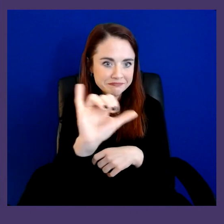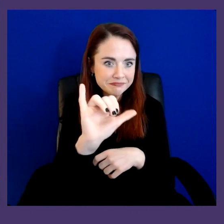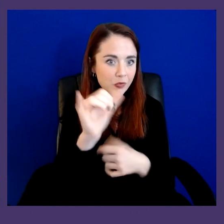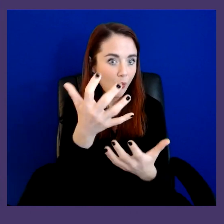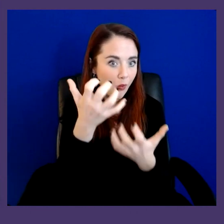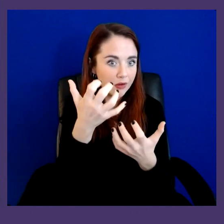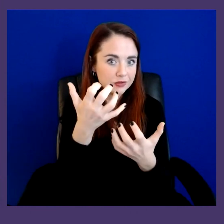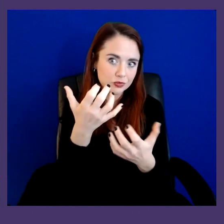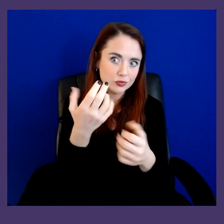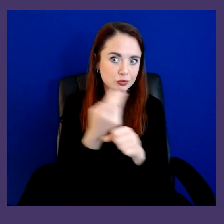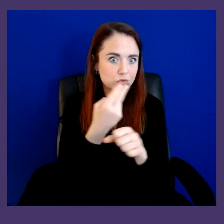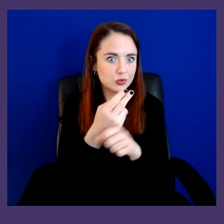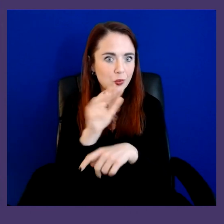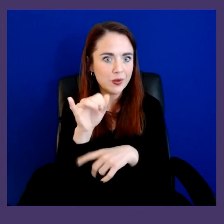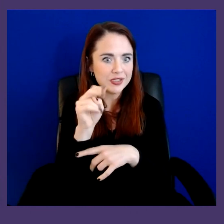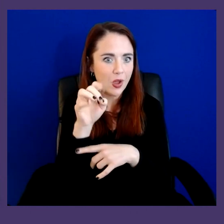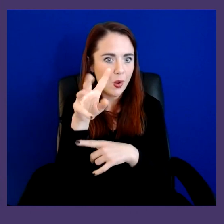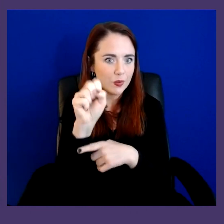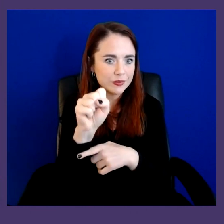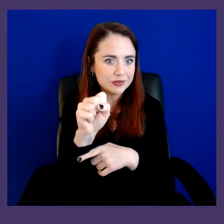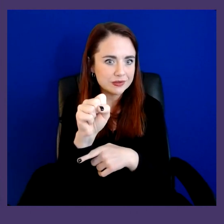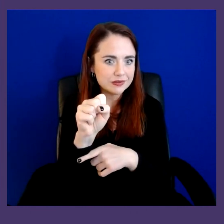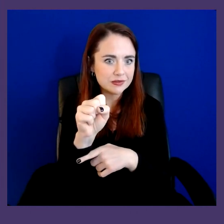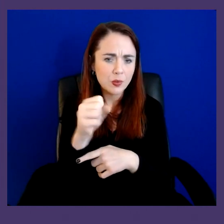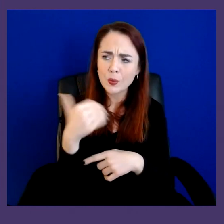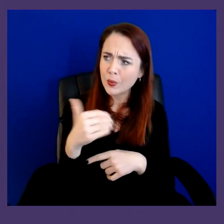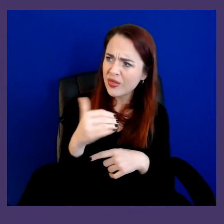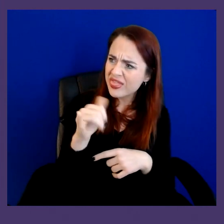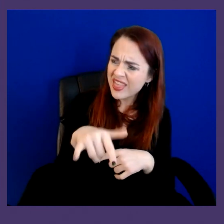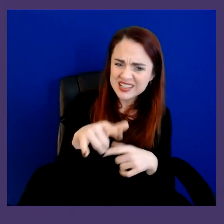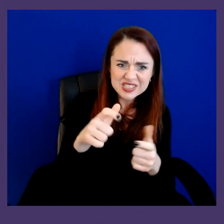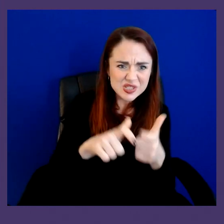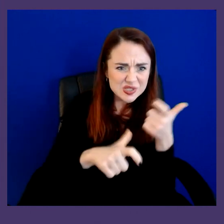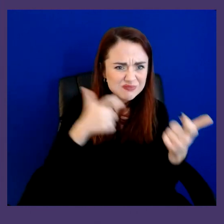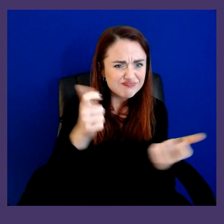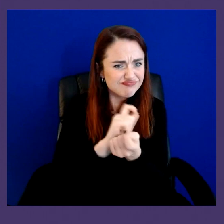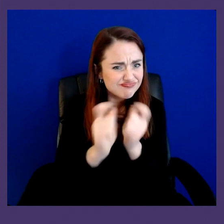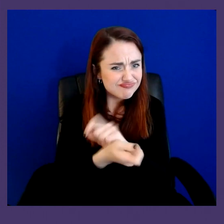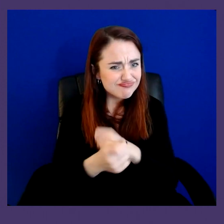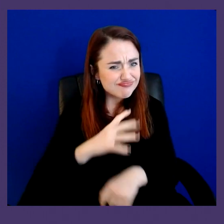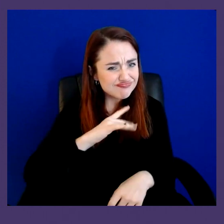That's going to be an absolute game- changer for people. We have a couple of demo recordings of